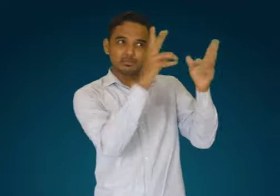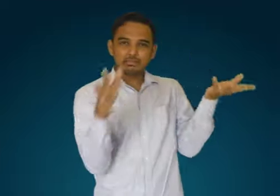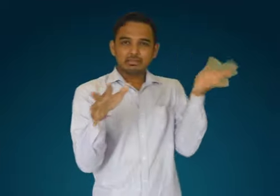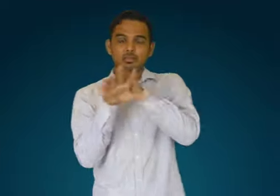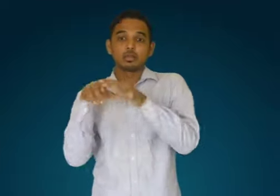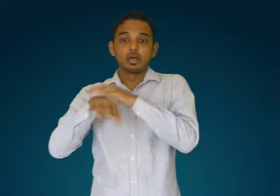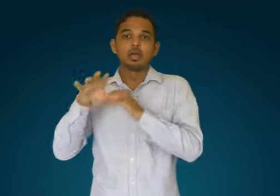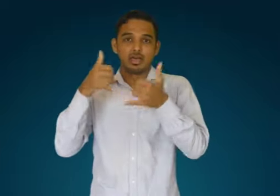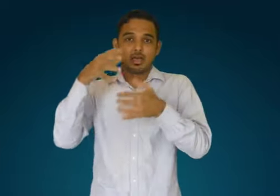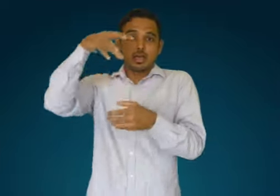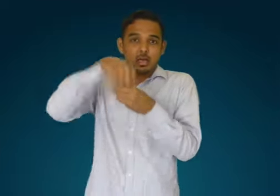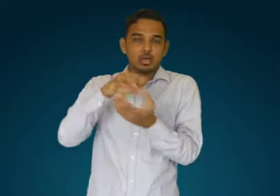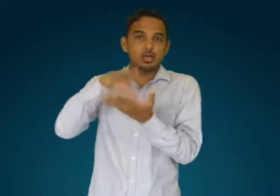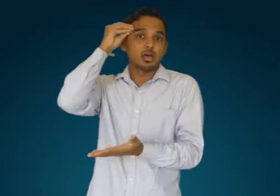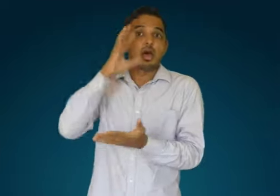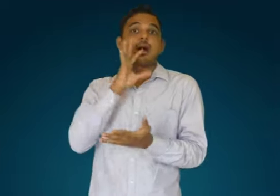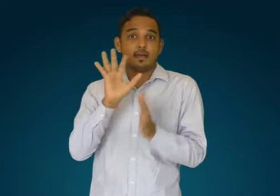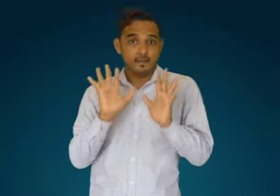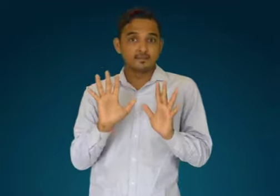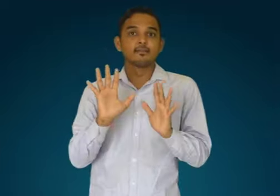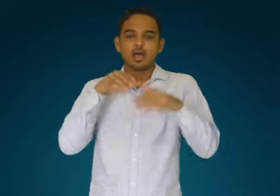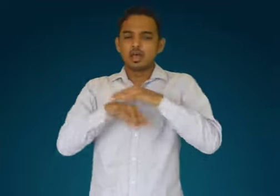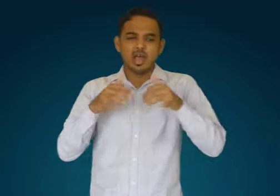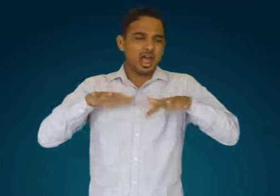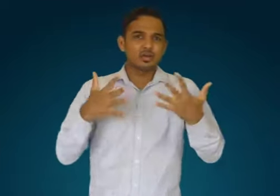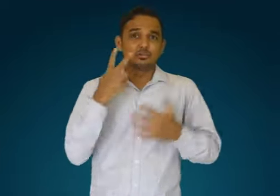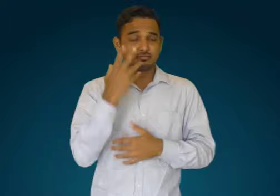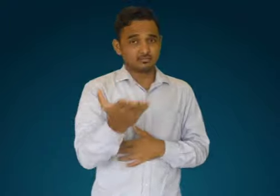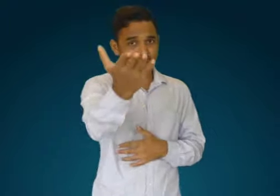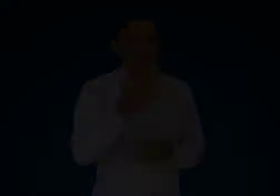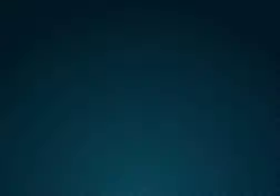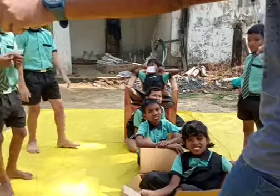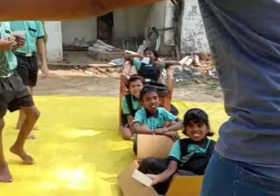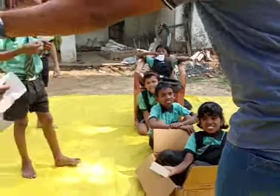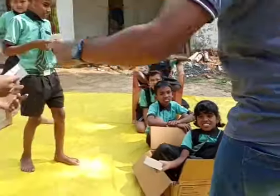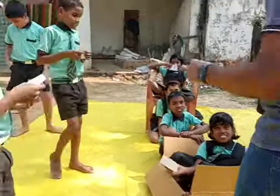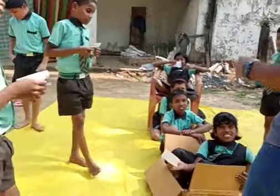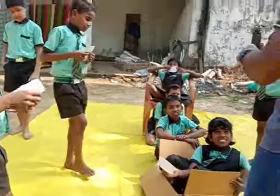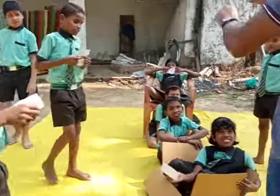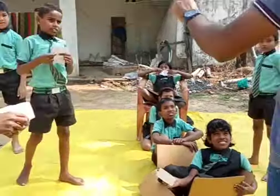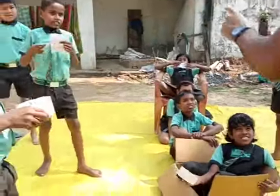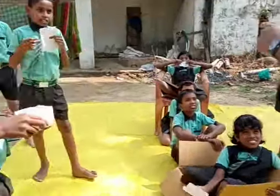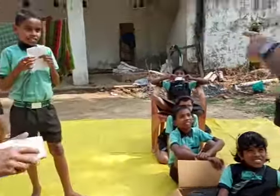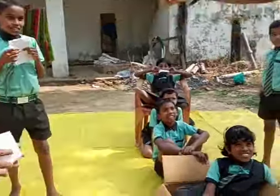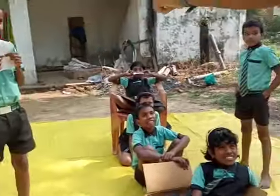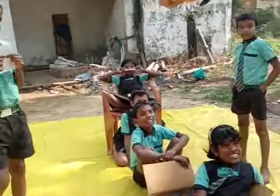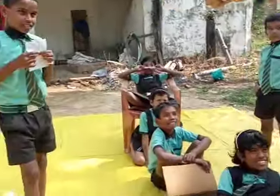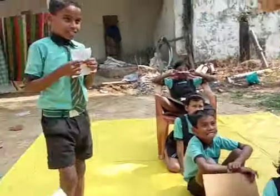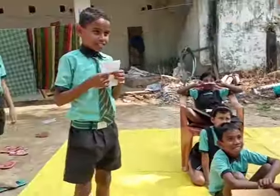children need to be engaged in interesting activities and games this is essential can we include some games